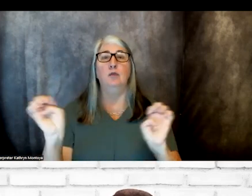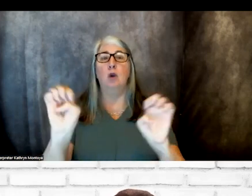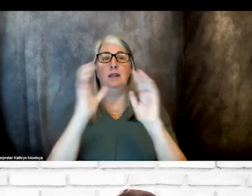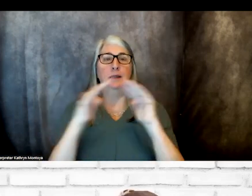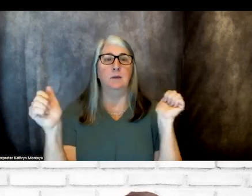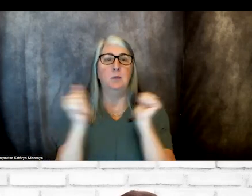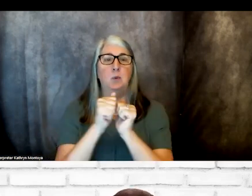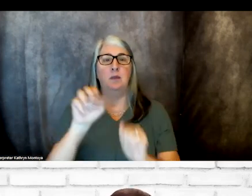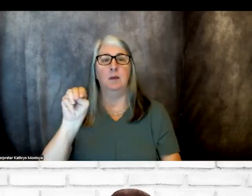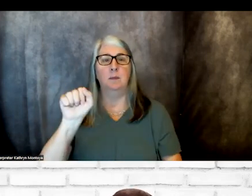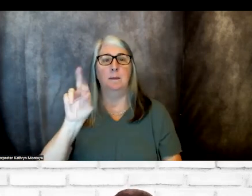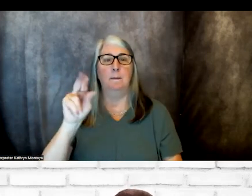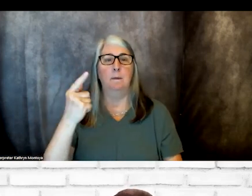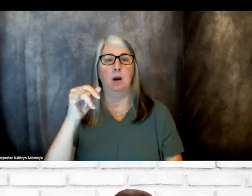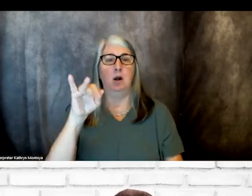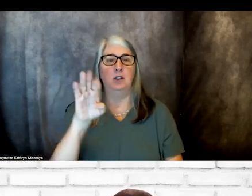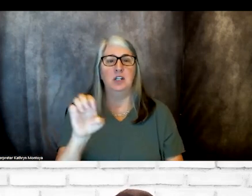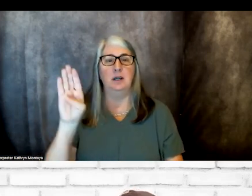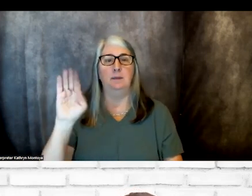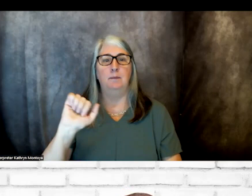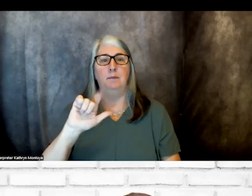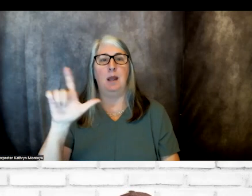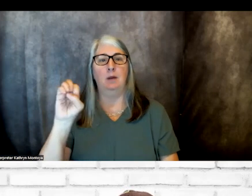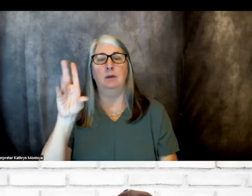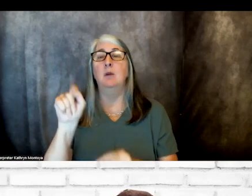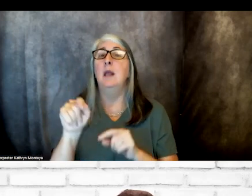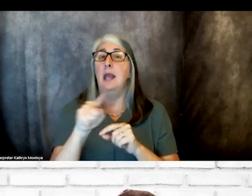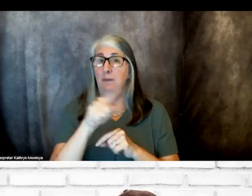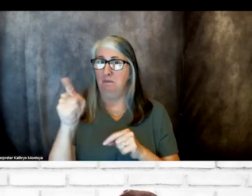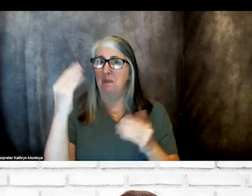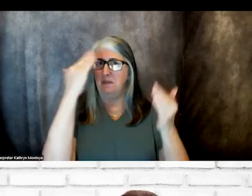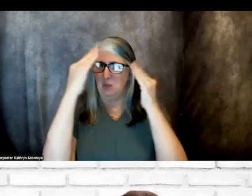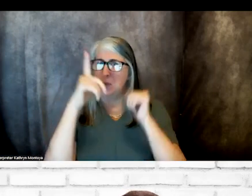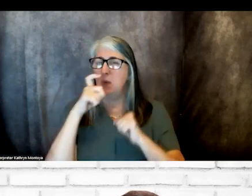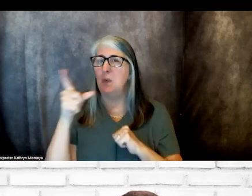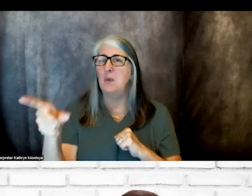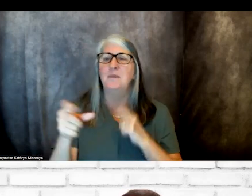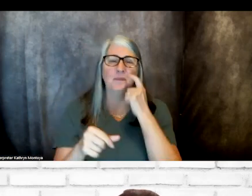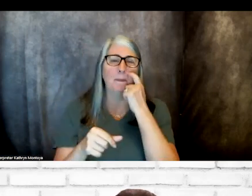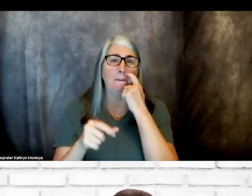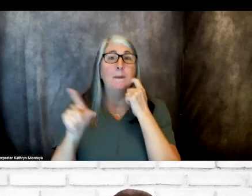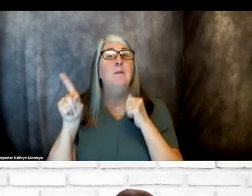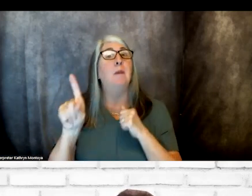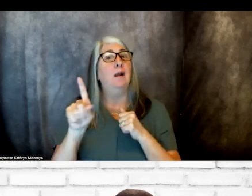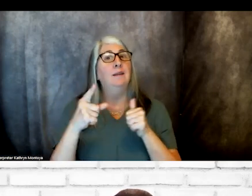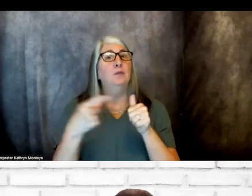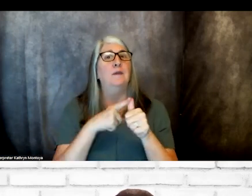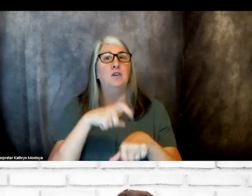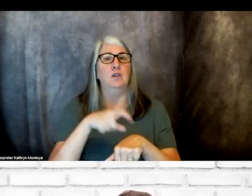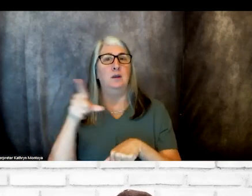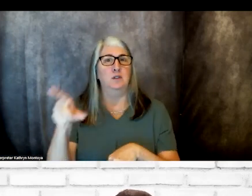YOU ARE ALL FAMILIAR WITH, BUT WILL BE A FEATURED PRESENTER.